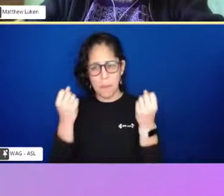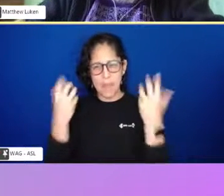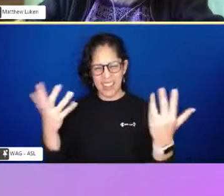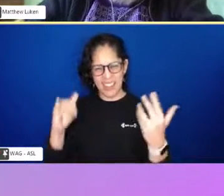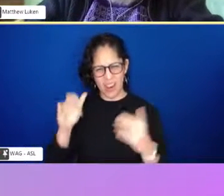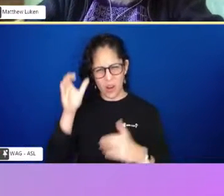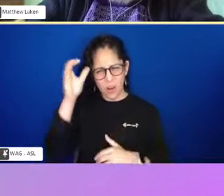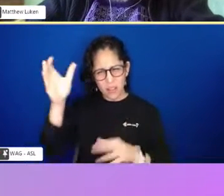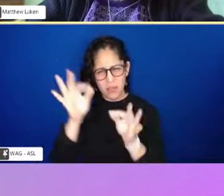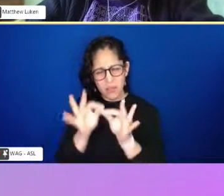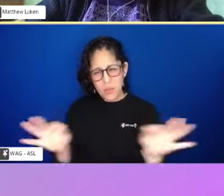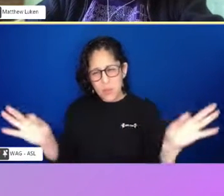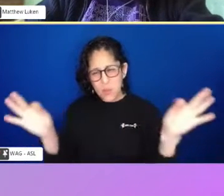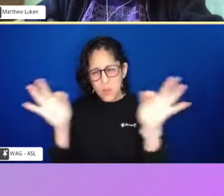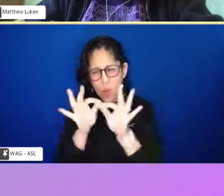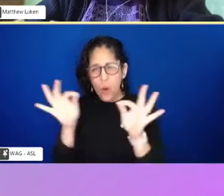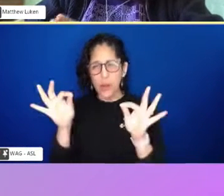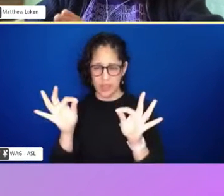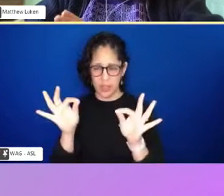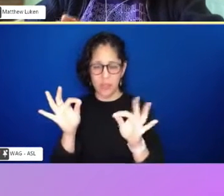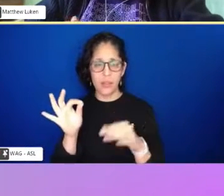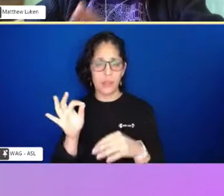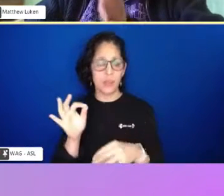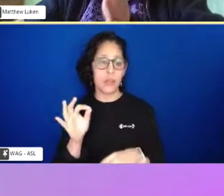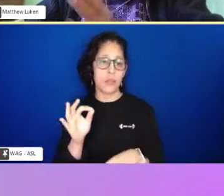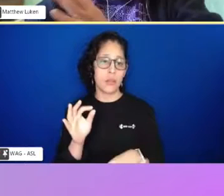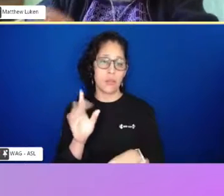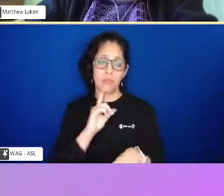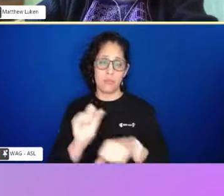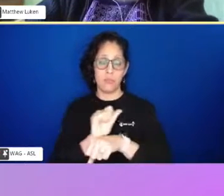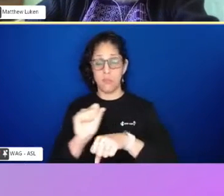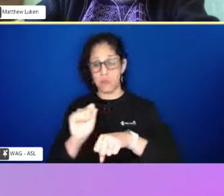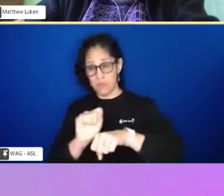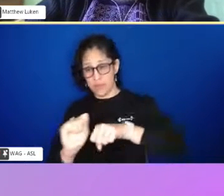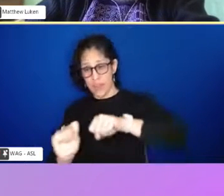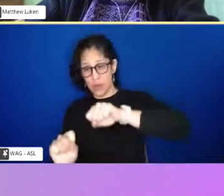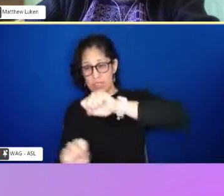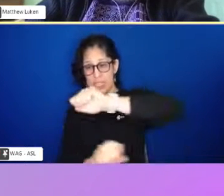center screen the sulfur one extend to And many concept.